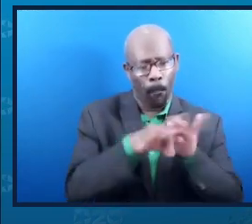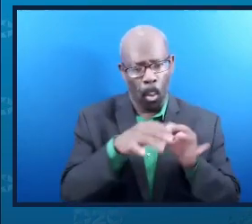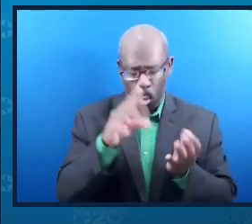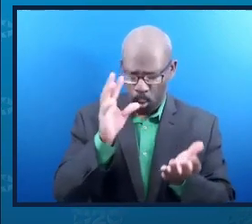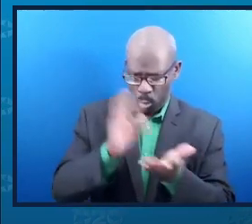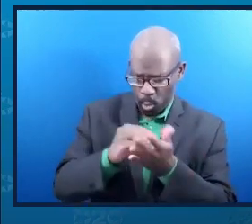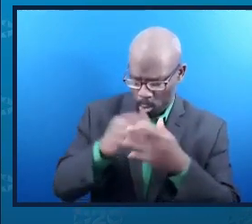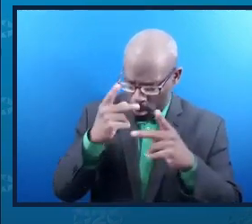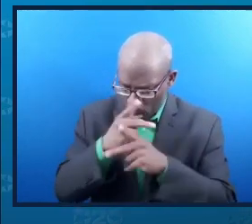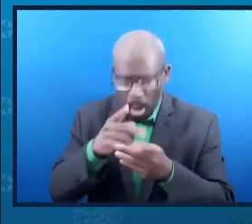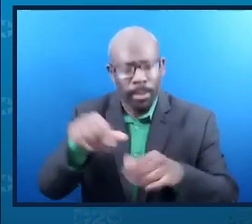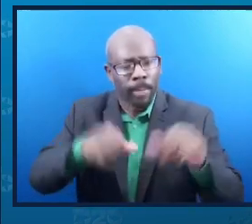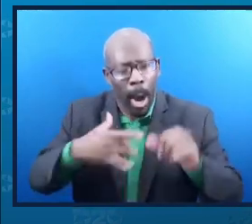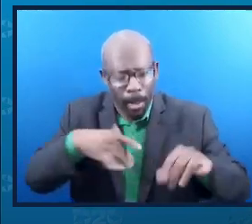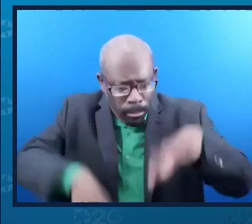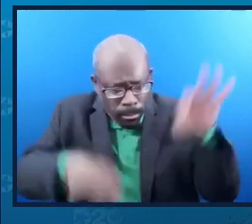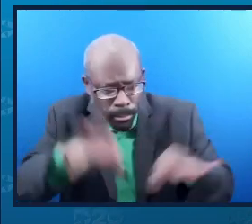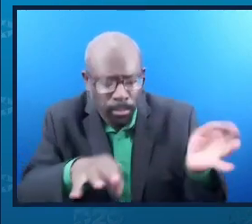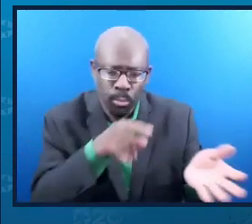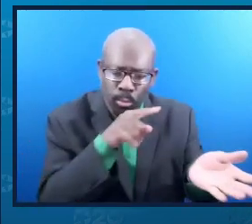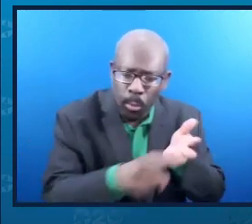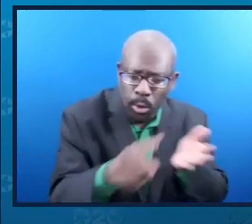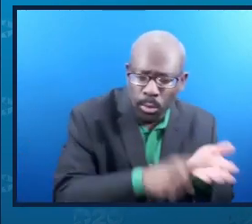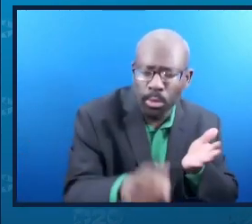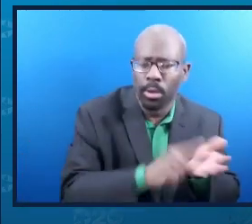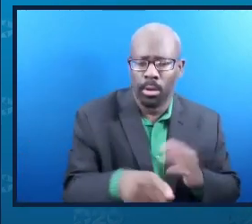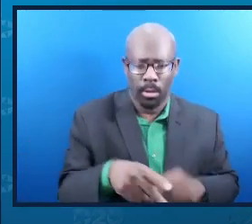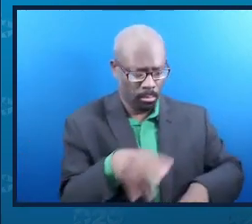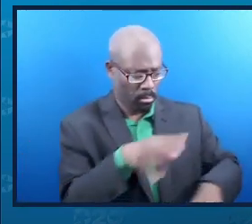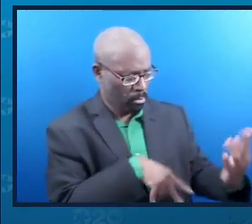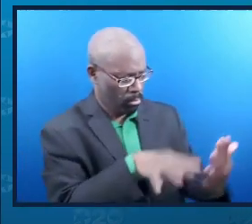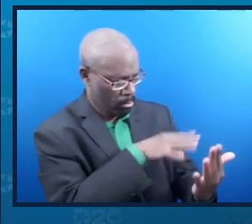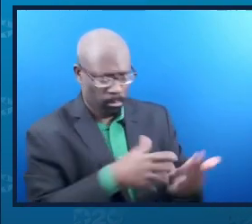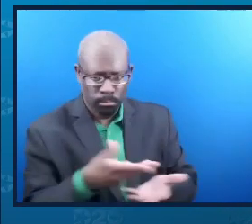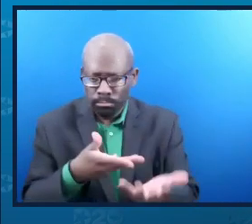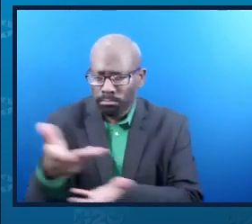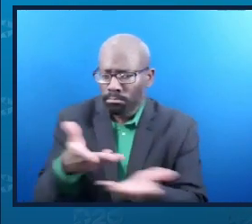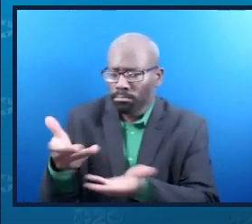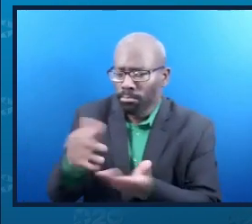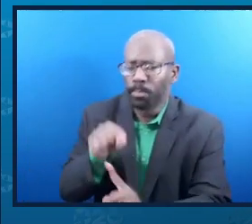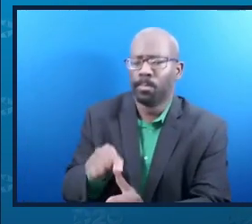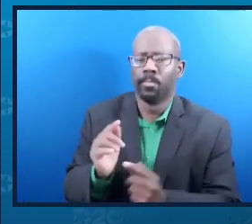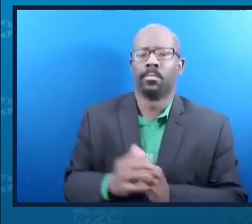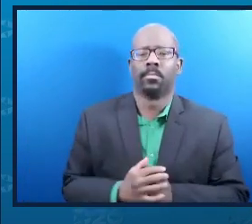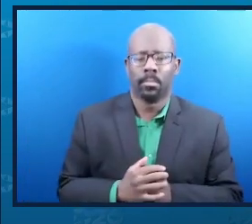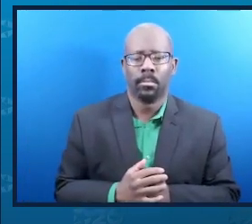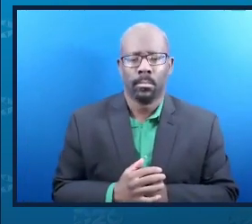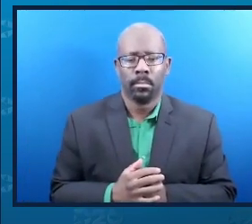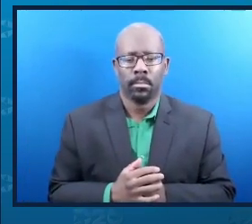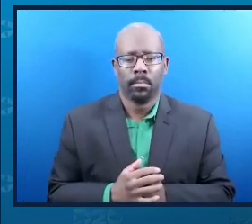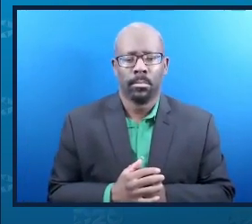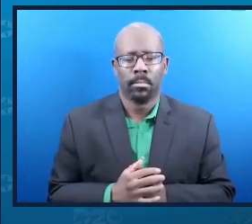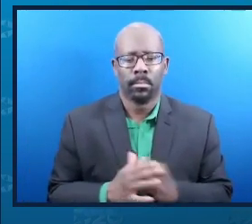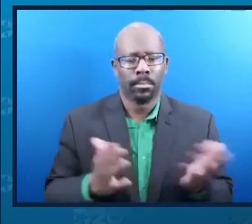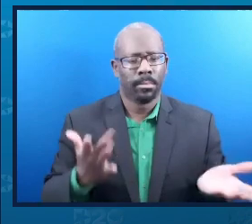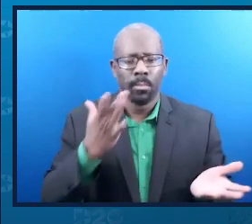CHANGE, OR MAYBE FELT IT AS YOU WALKED THE NEIGHBORHOOD, FOR